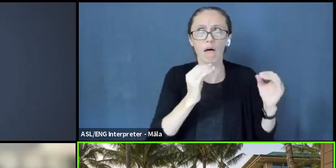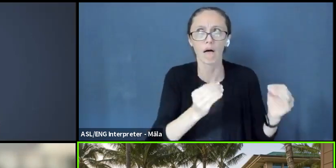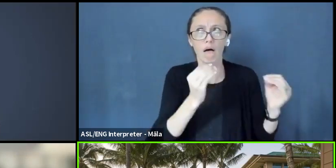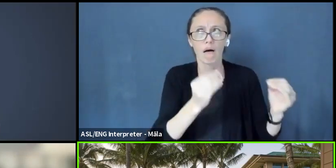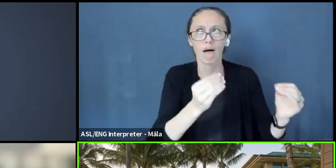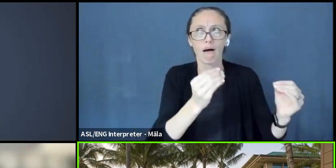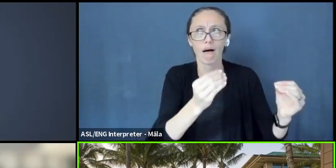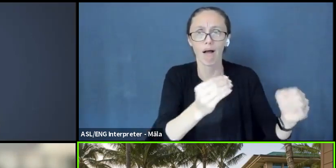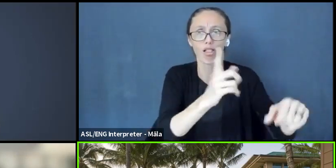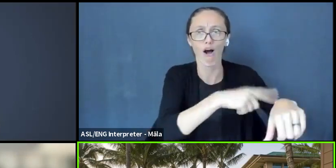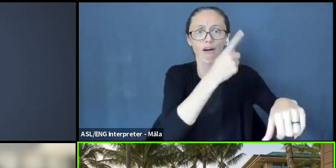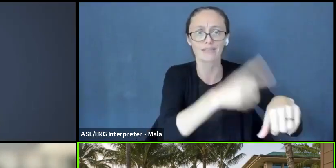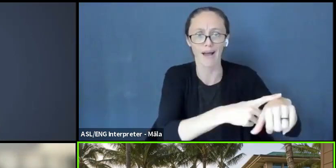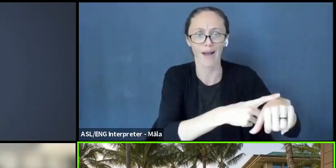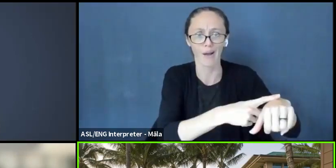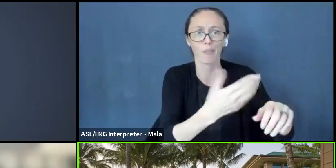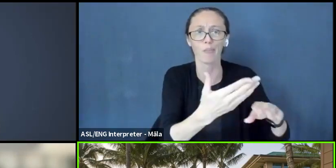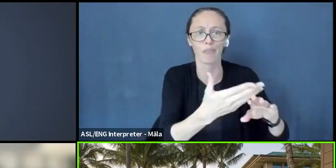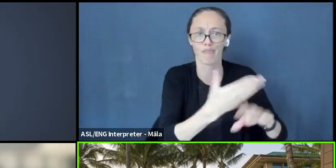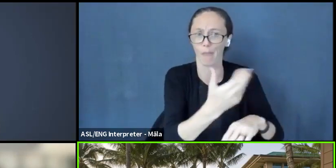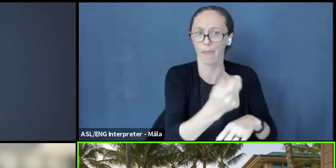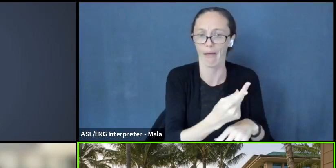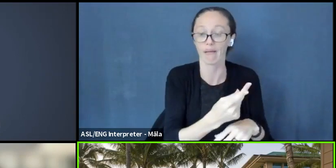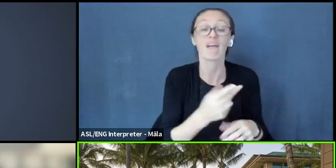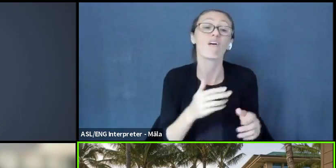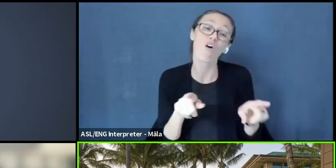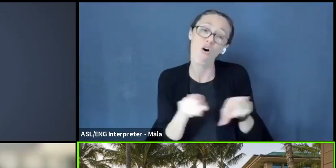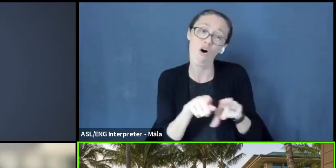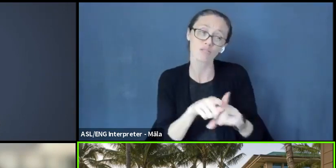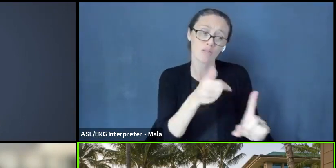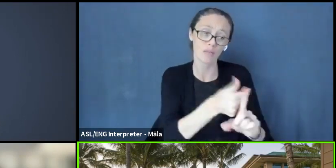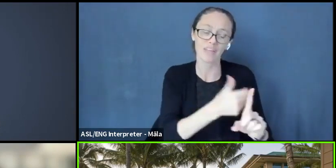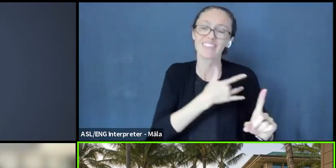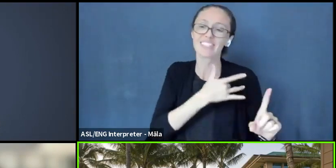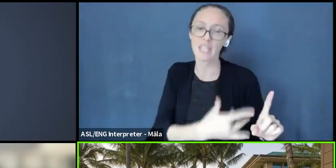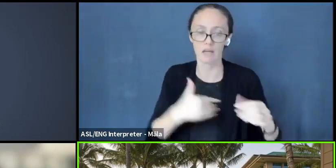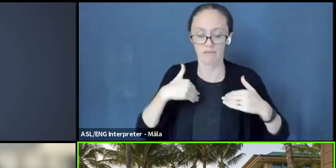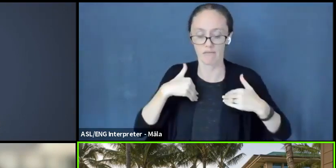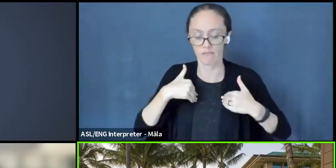Many times they also will remain fatigue for quite a long time.